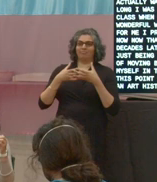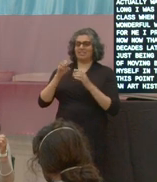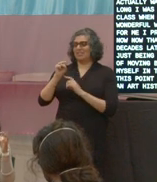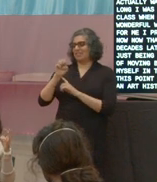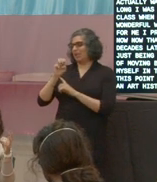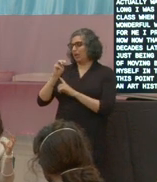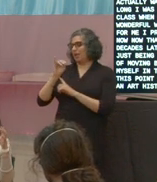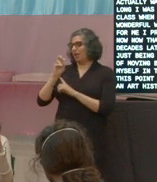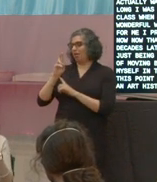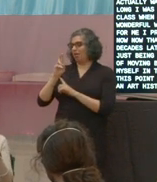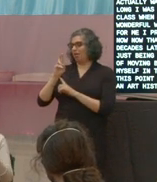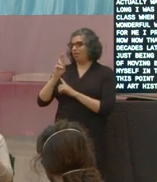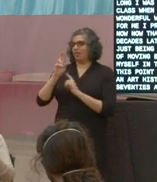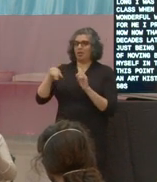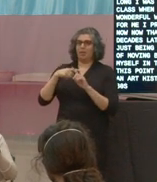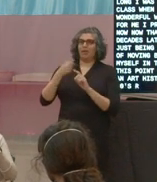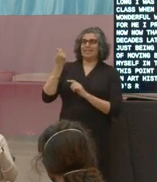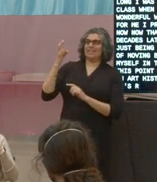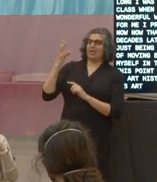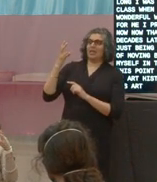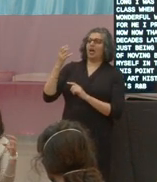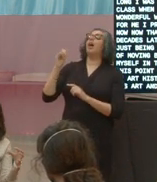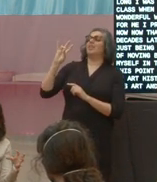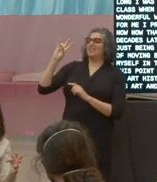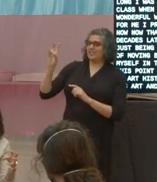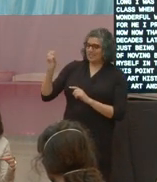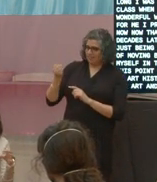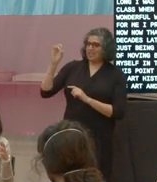that became kind of my catalyst, and formed my curatorial